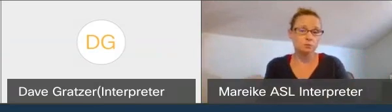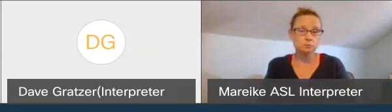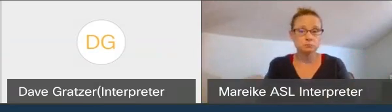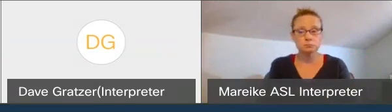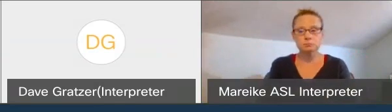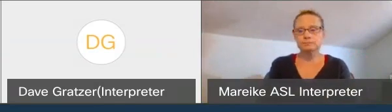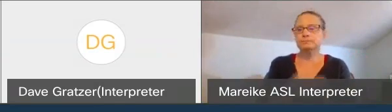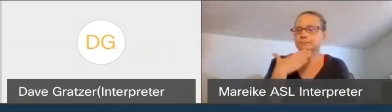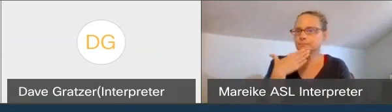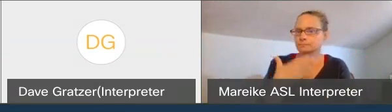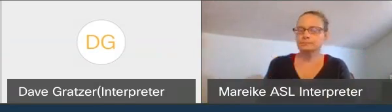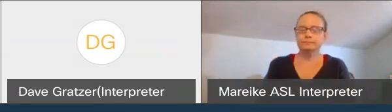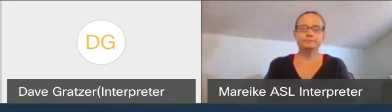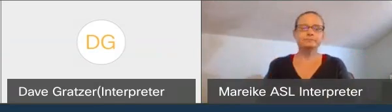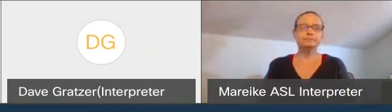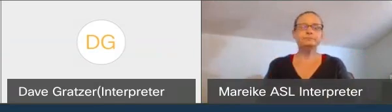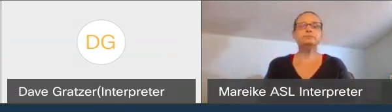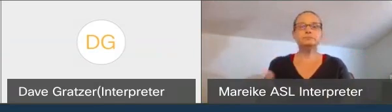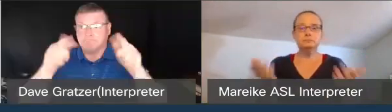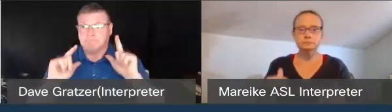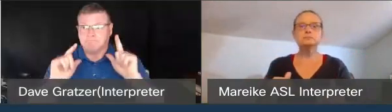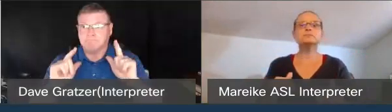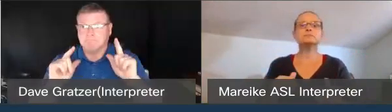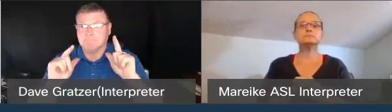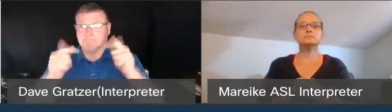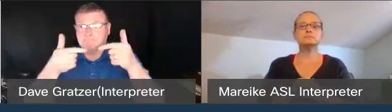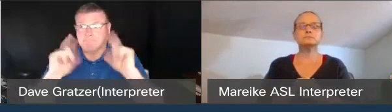Ihara: Thank you. Uh, and then, the, um--